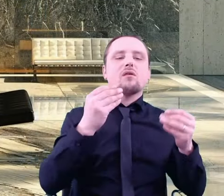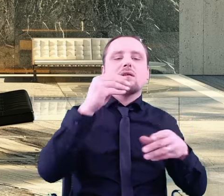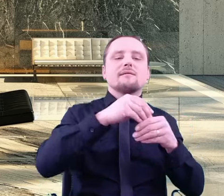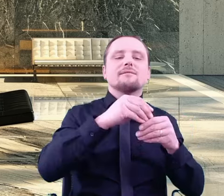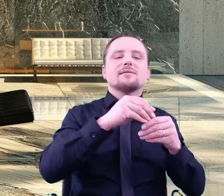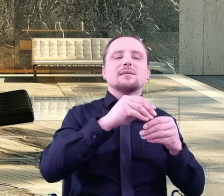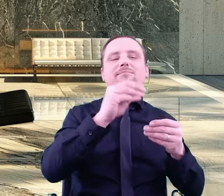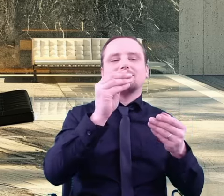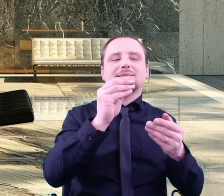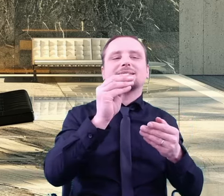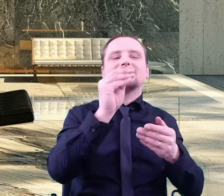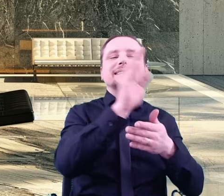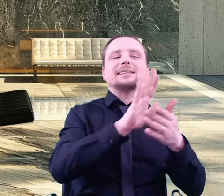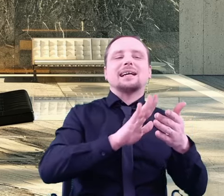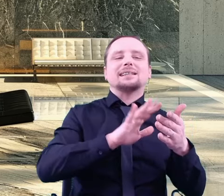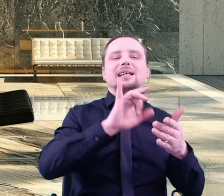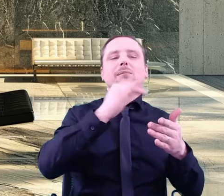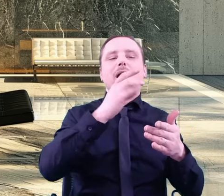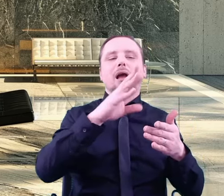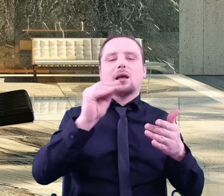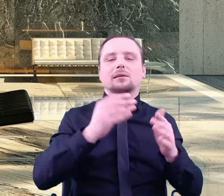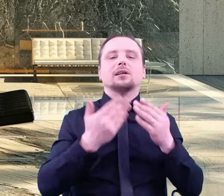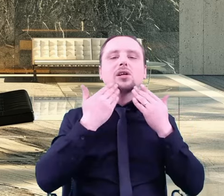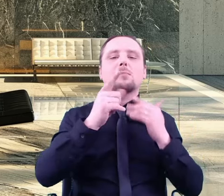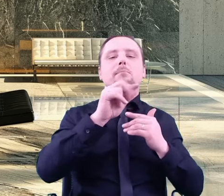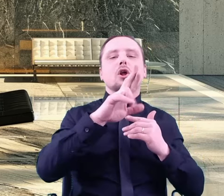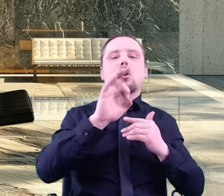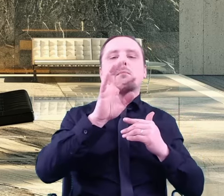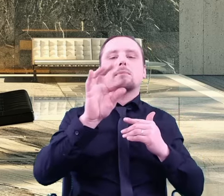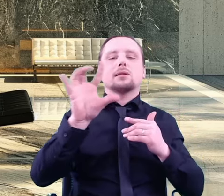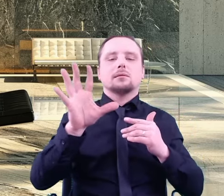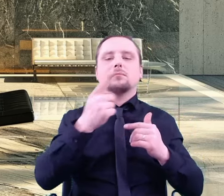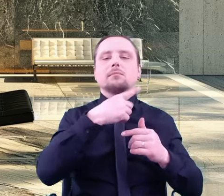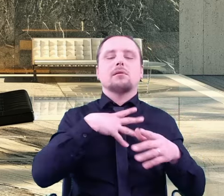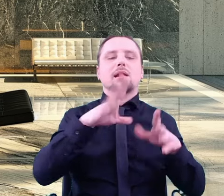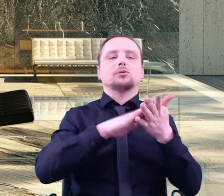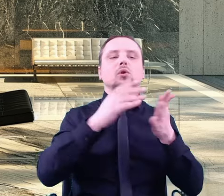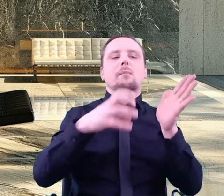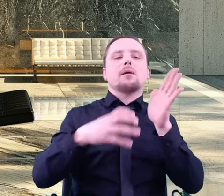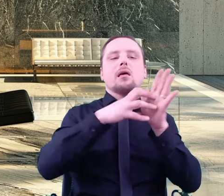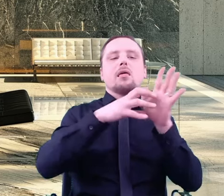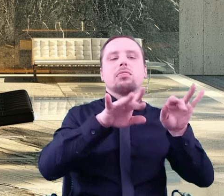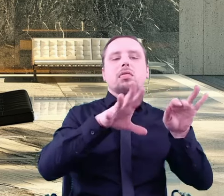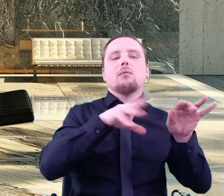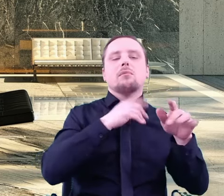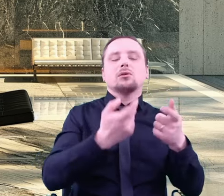By using prompts, texts typed into a specific application, we can create an image.